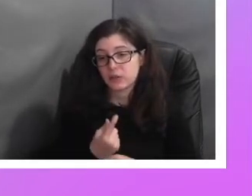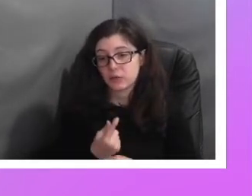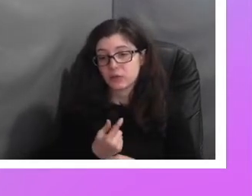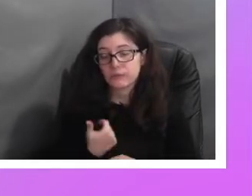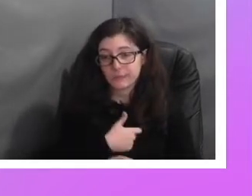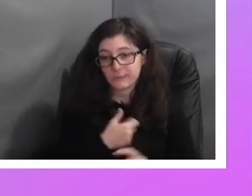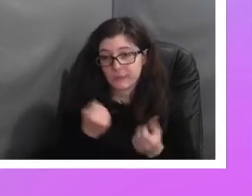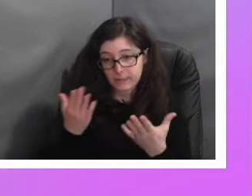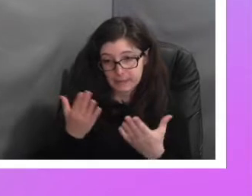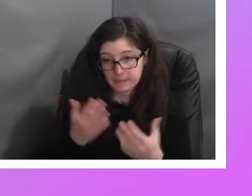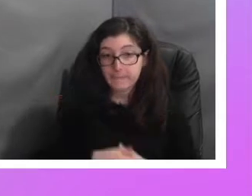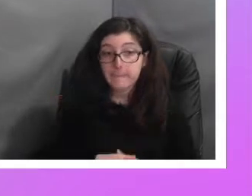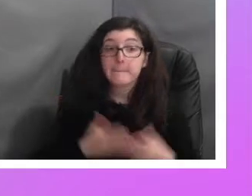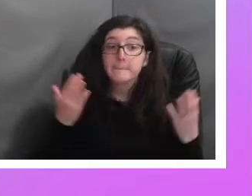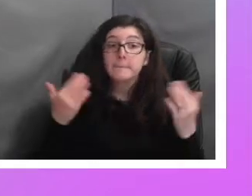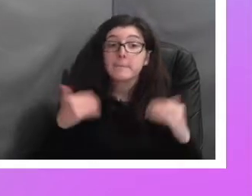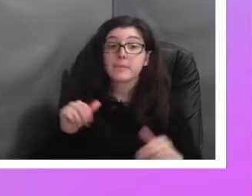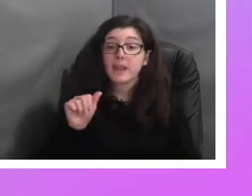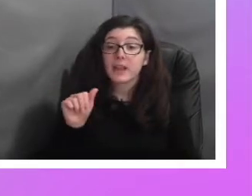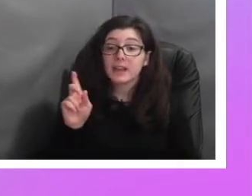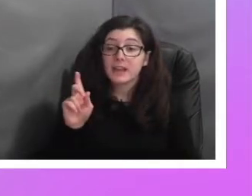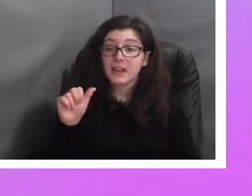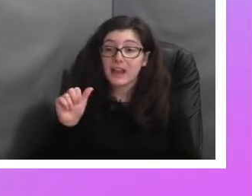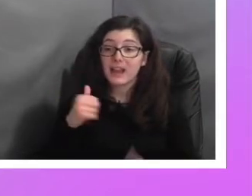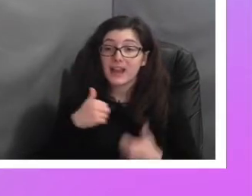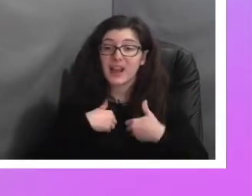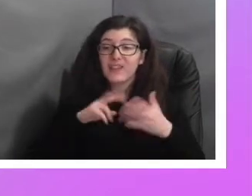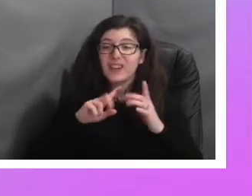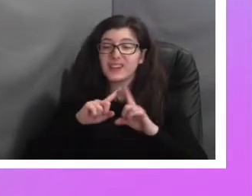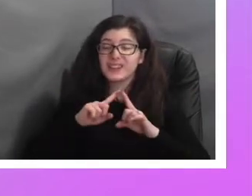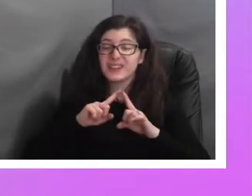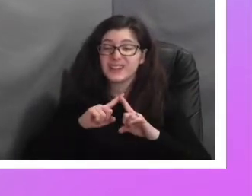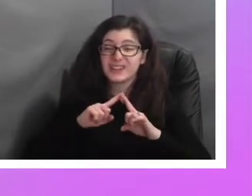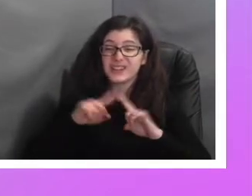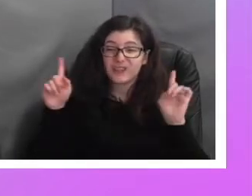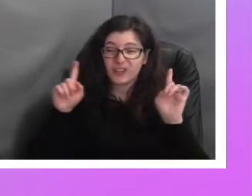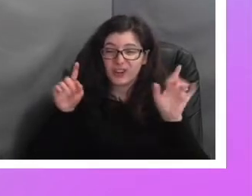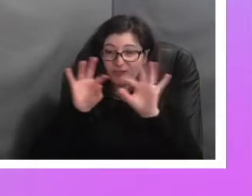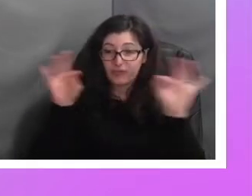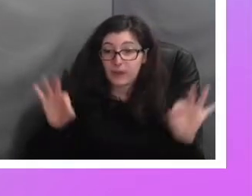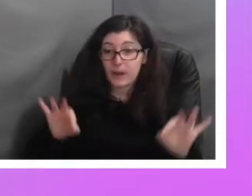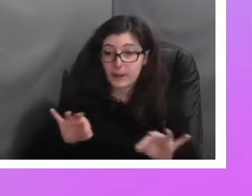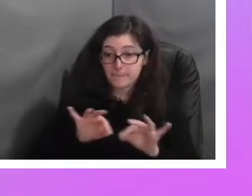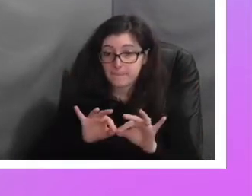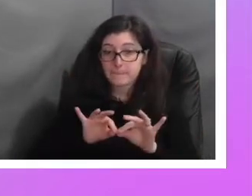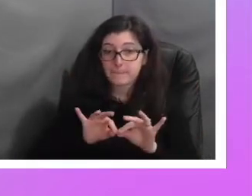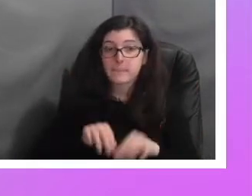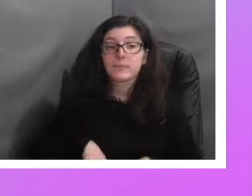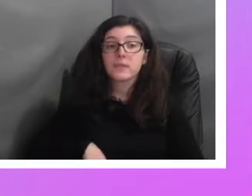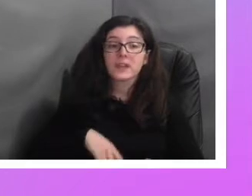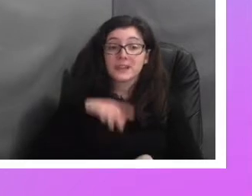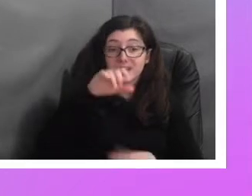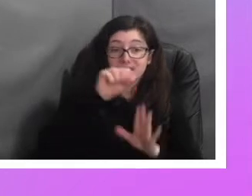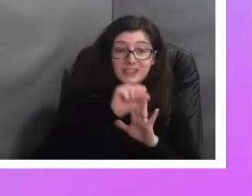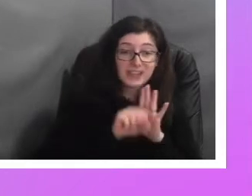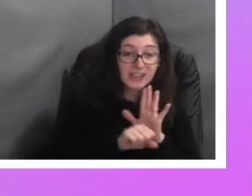Now the ADA has a different framework. It covers state and local governments and public accommodations,